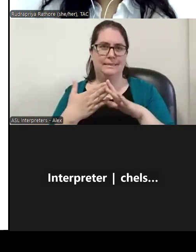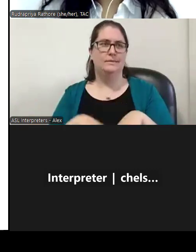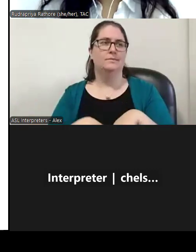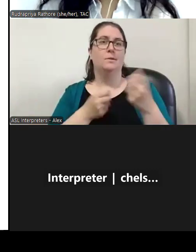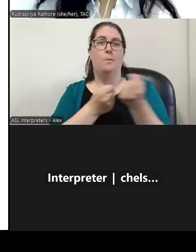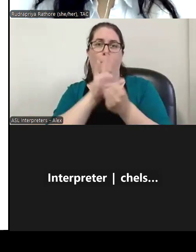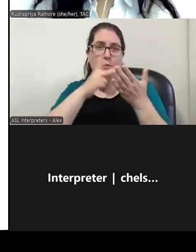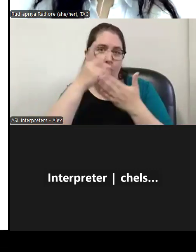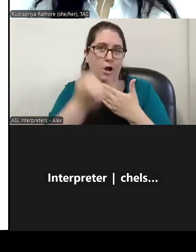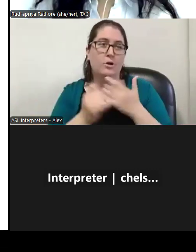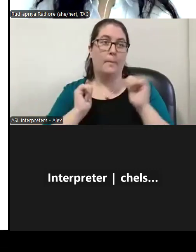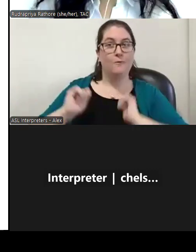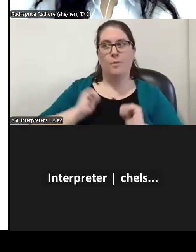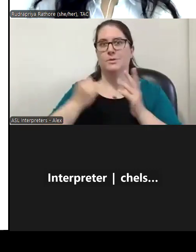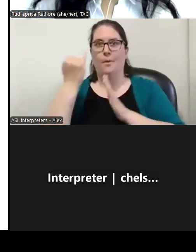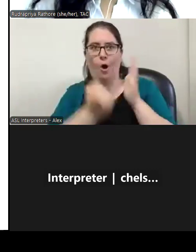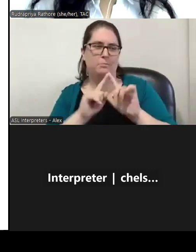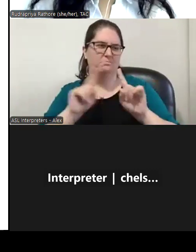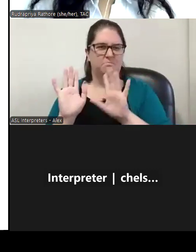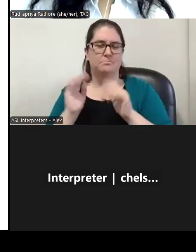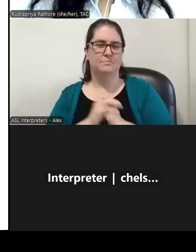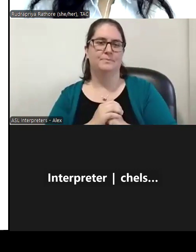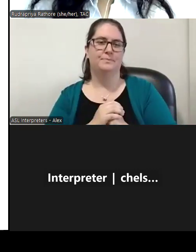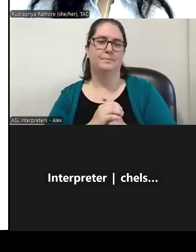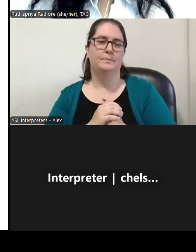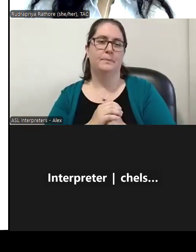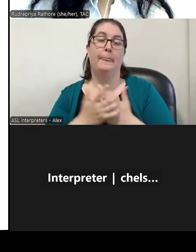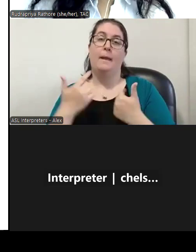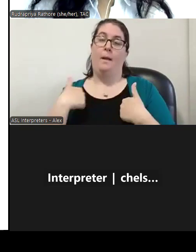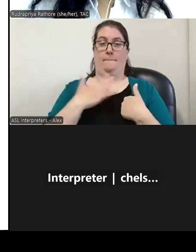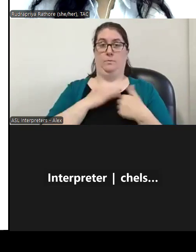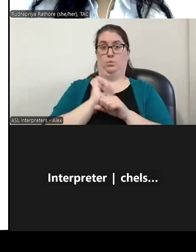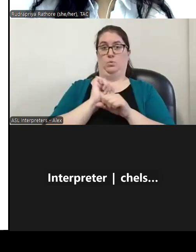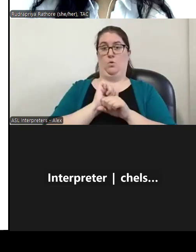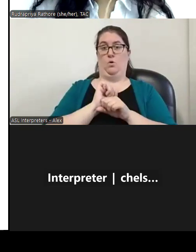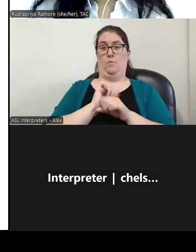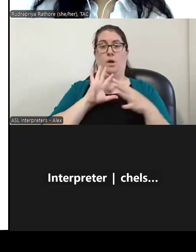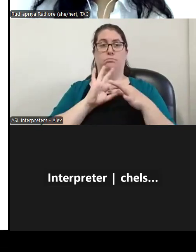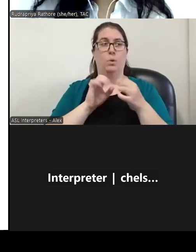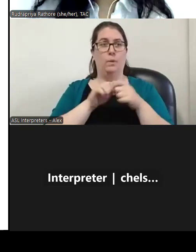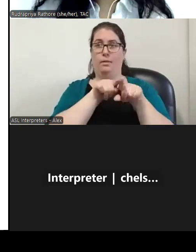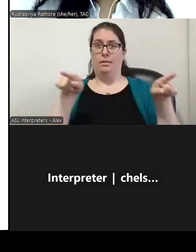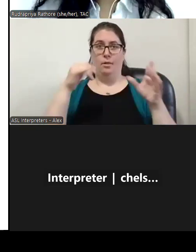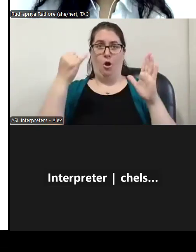and performances and artworks and our job is to make connections with artists and between artists